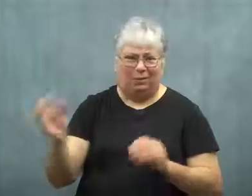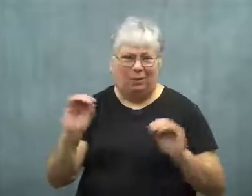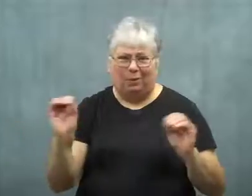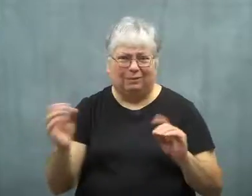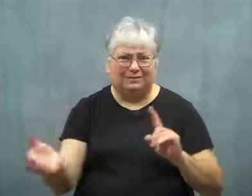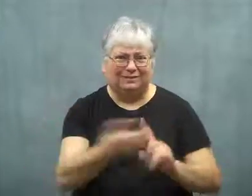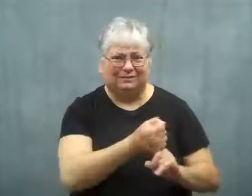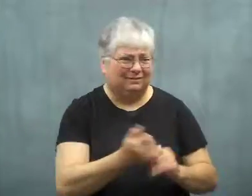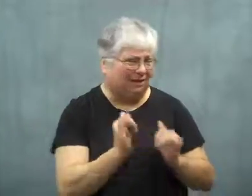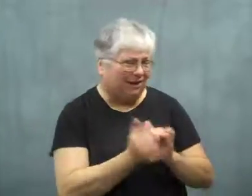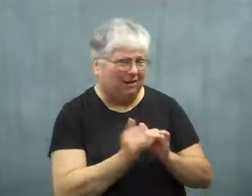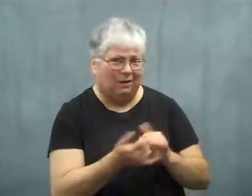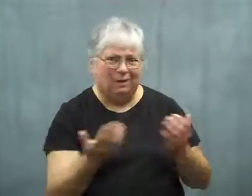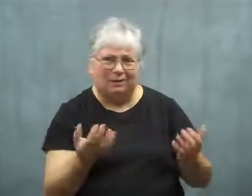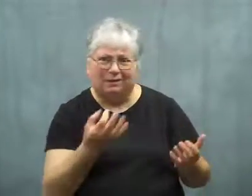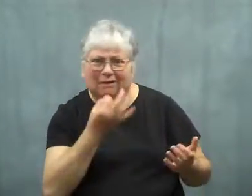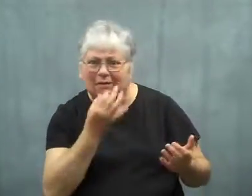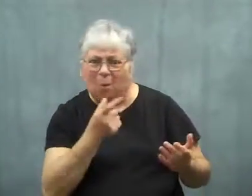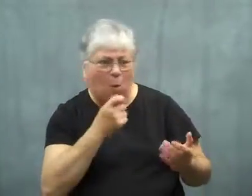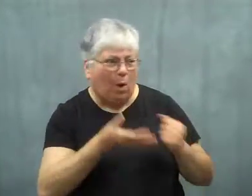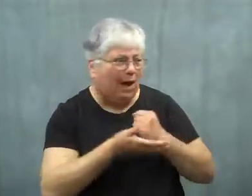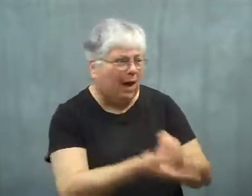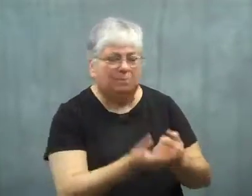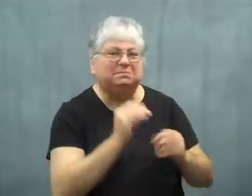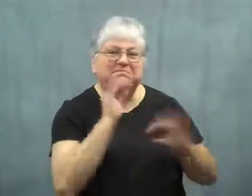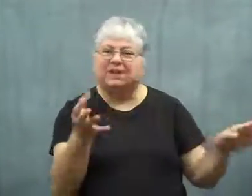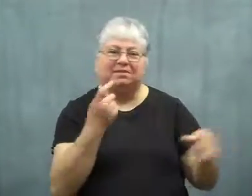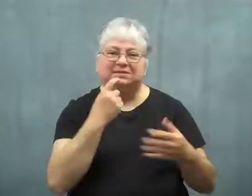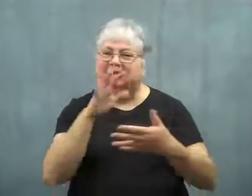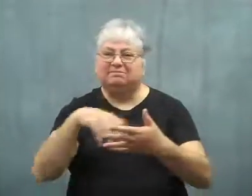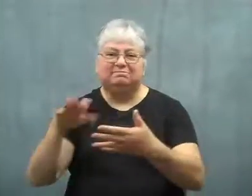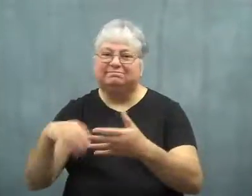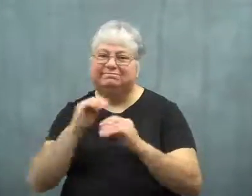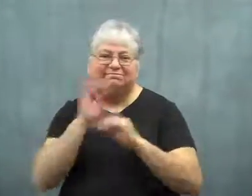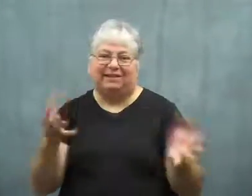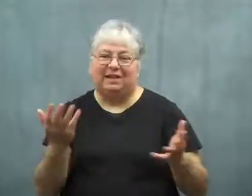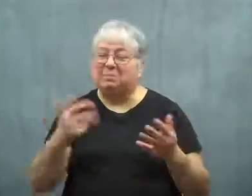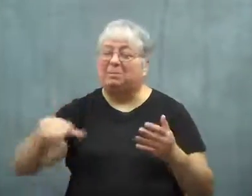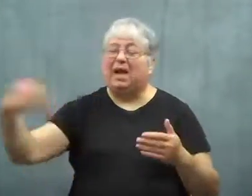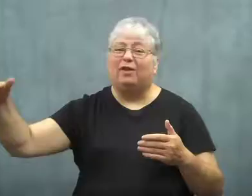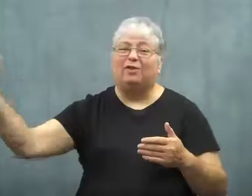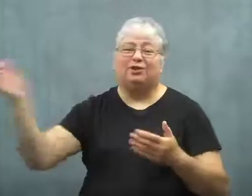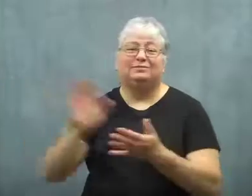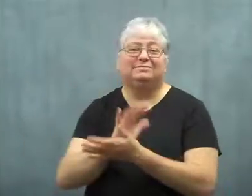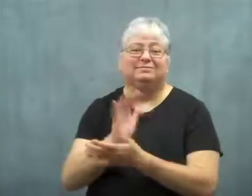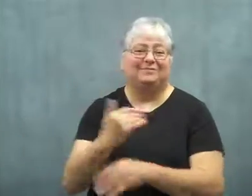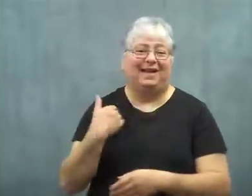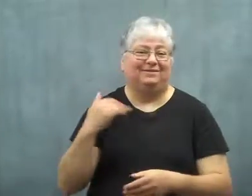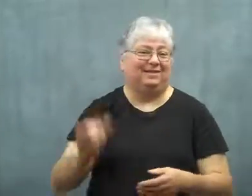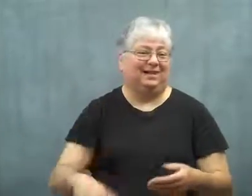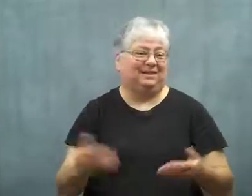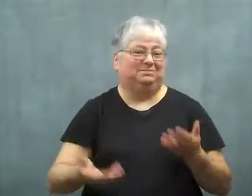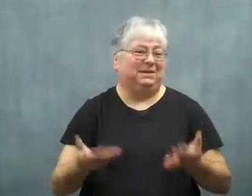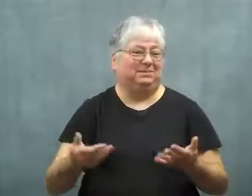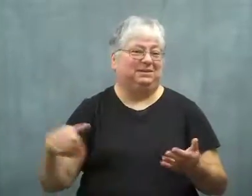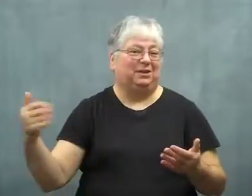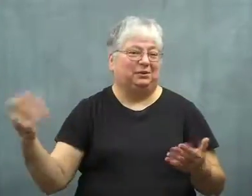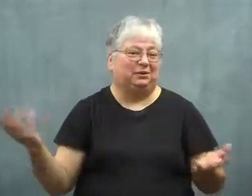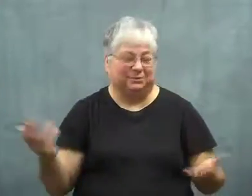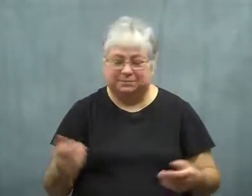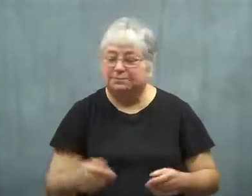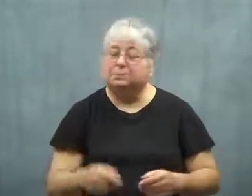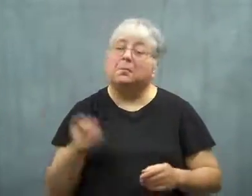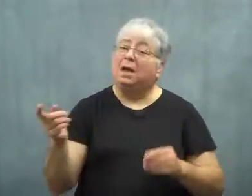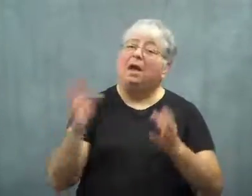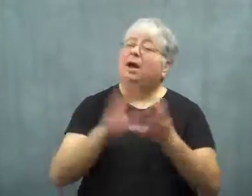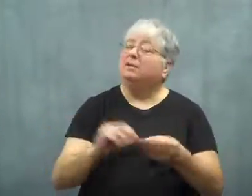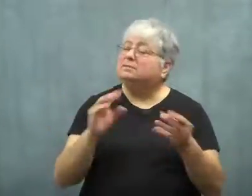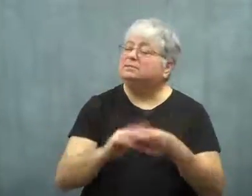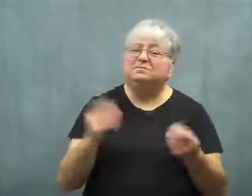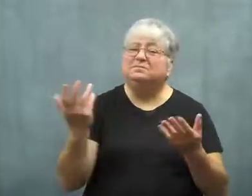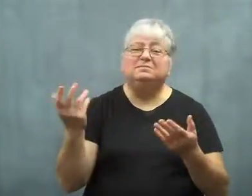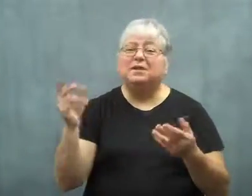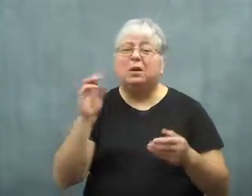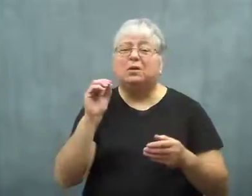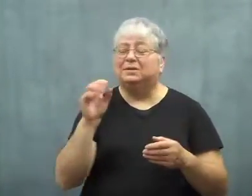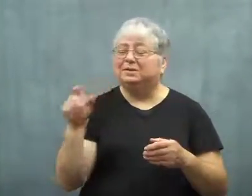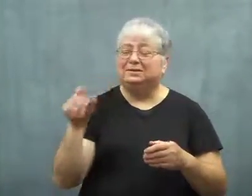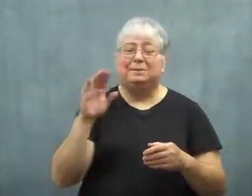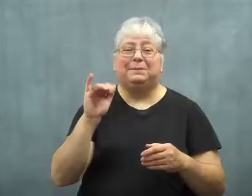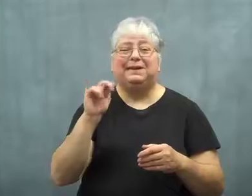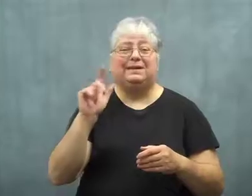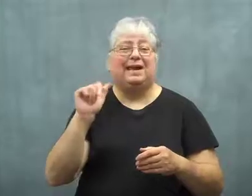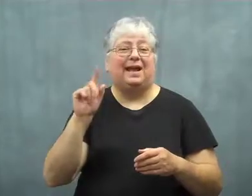He evaded capture, and the papers don't reveal who helped him during that time.